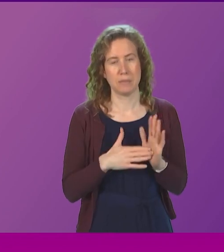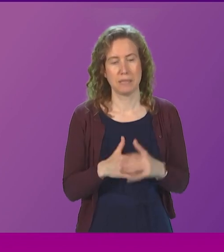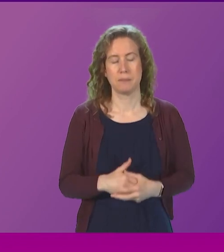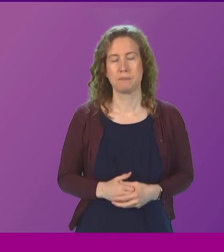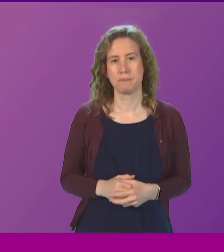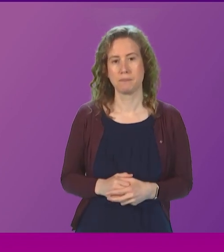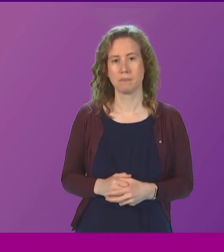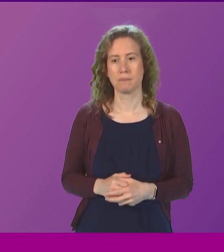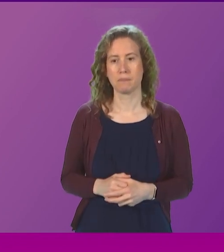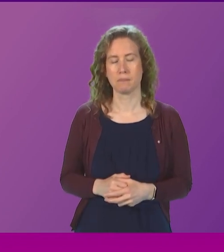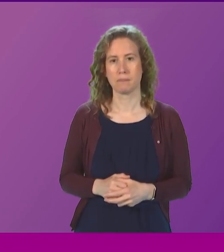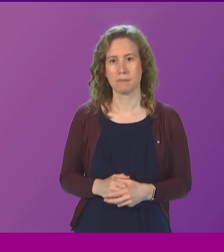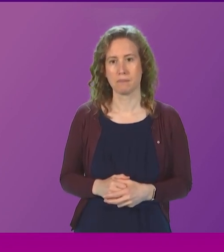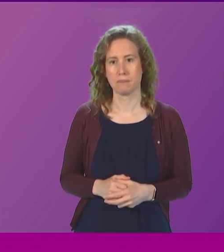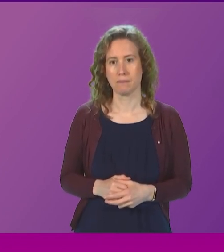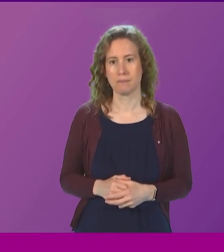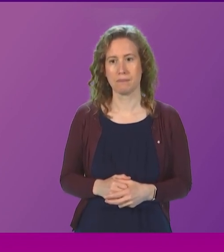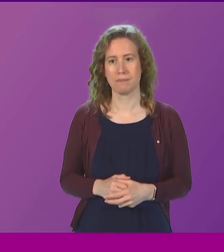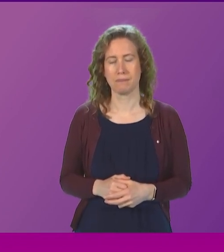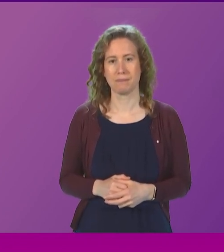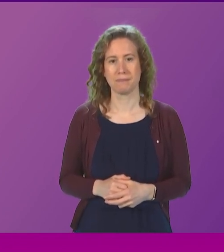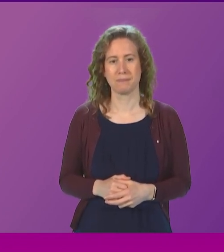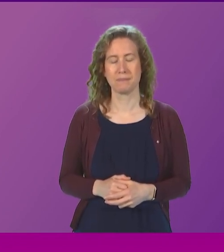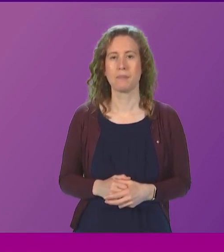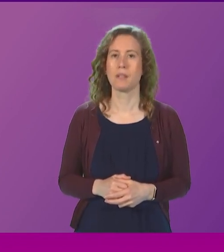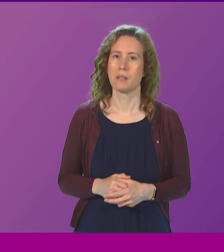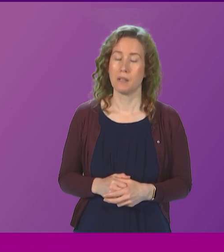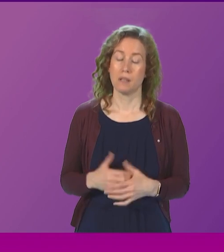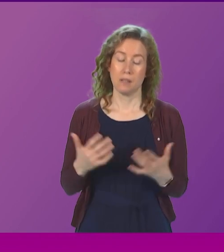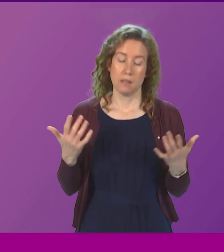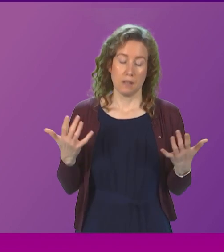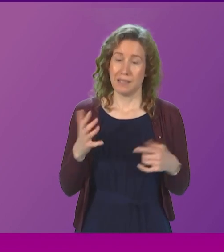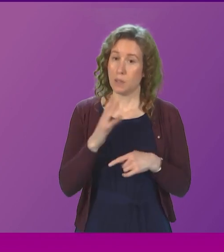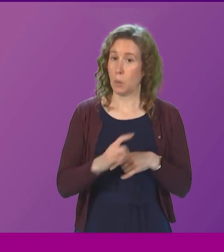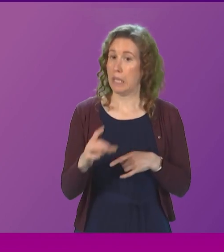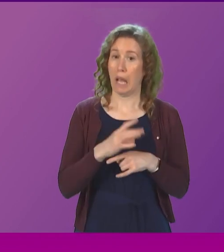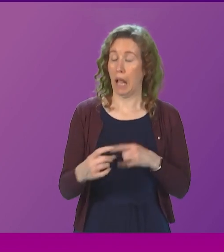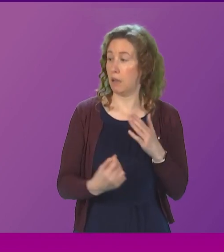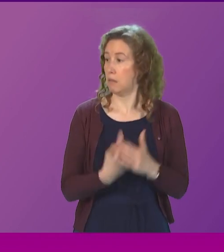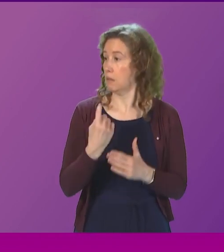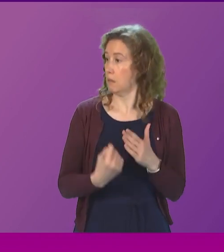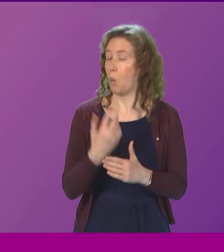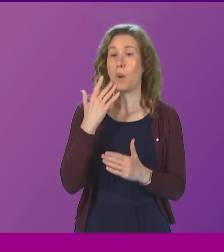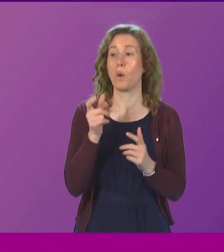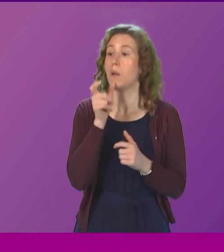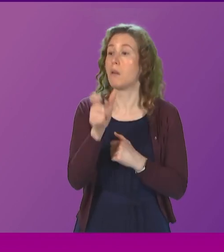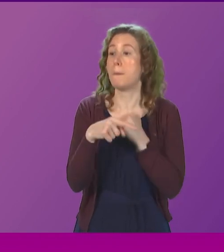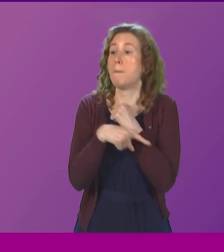It is almost a weekly occurrence that, whenever poverty is mentioned, we hear groans from